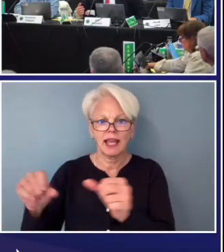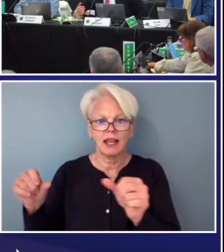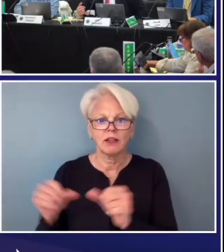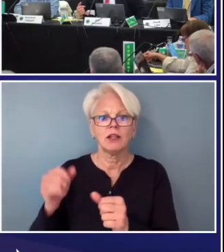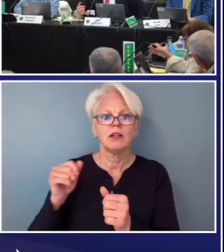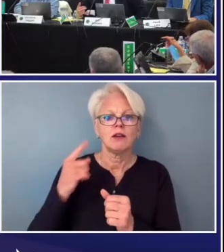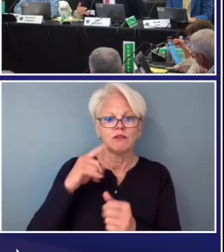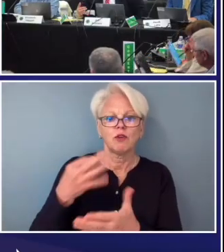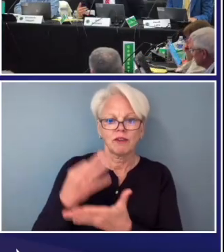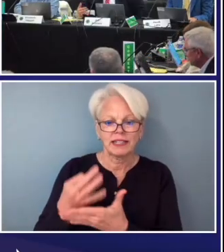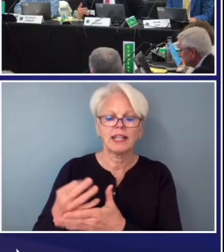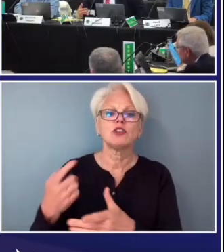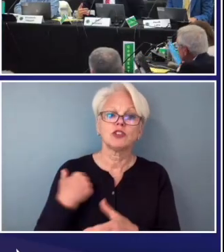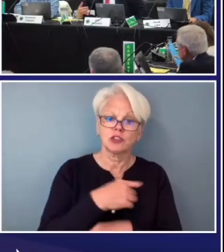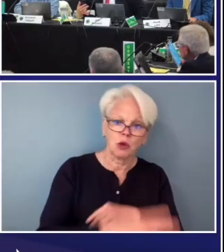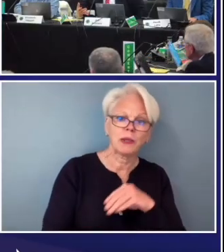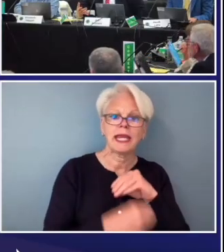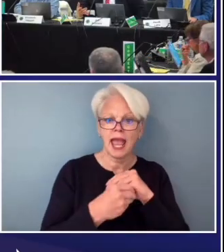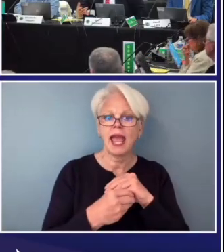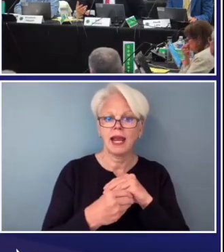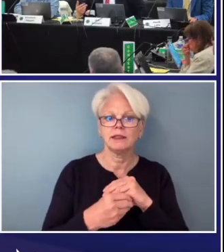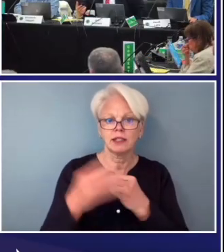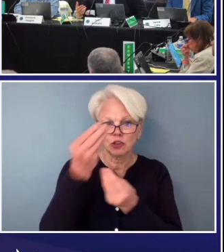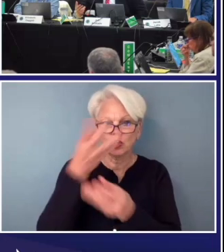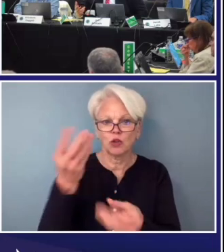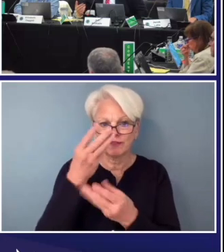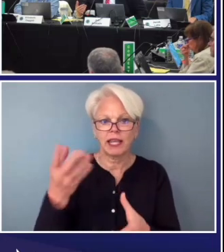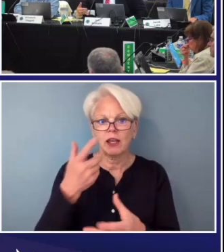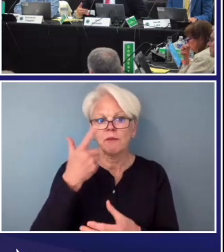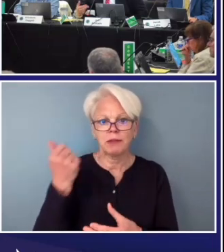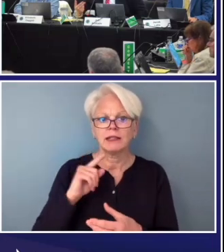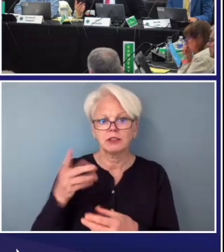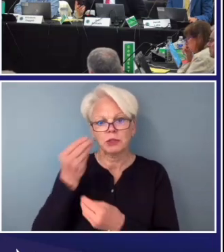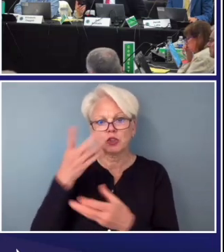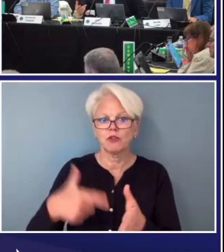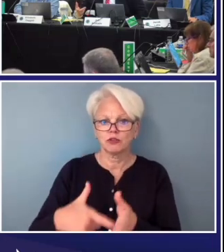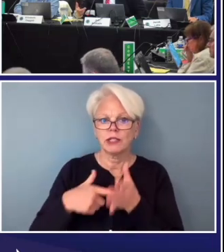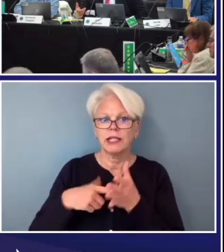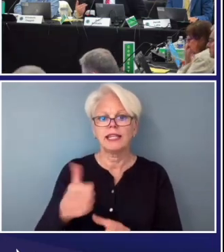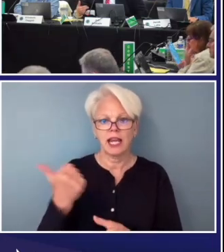So we added the notification since there was a notification requirement, the other 2 that they notify